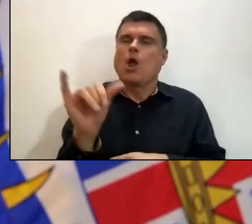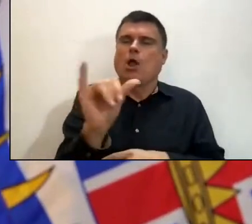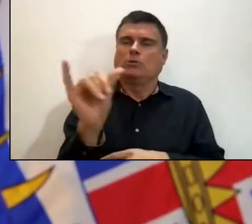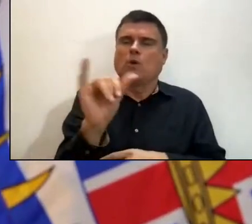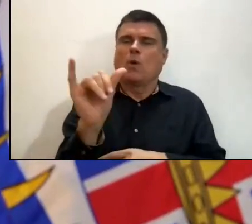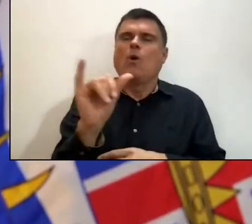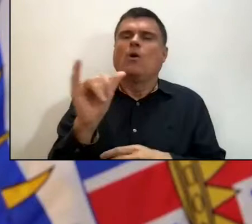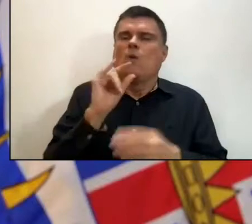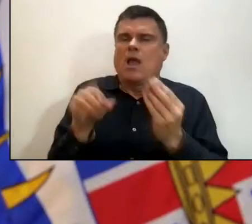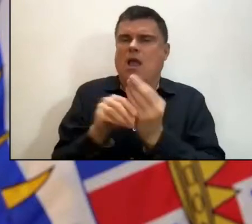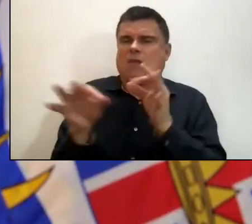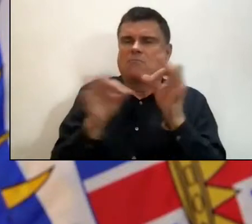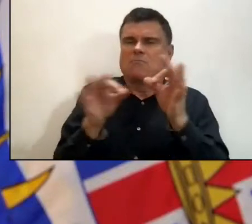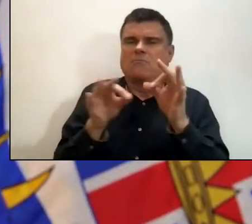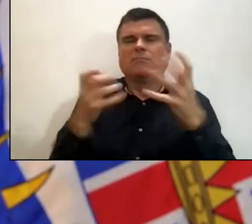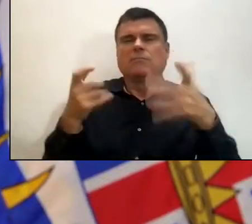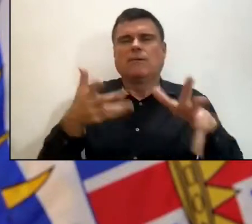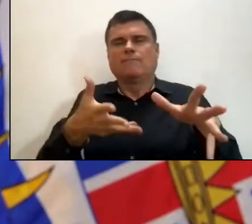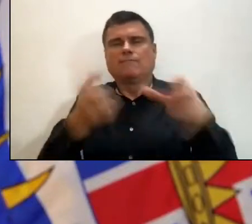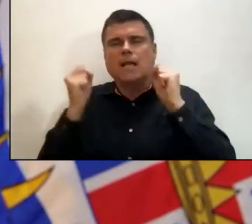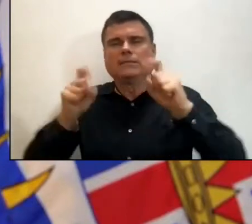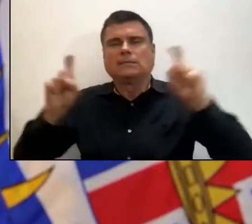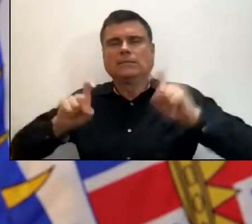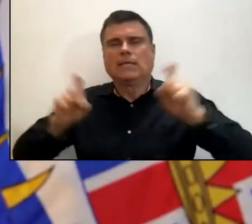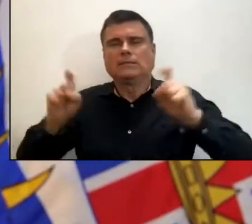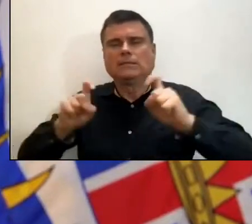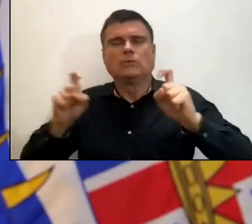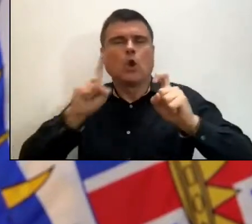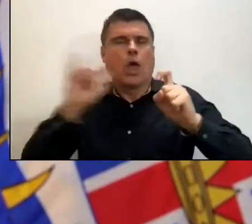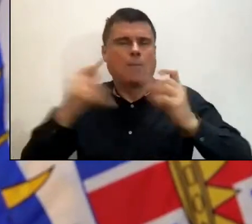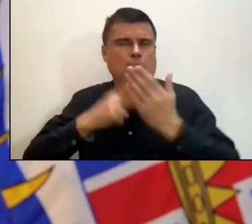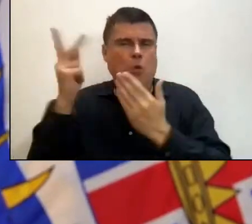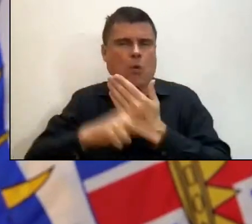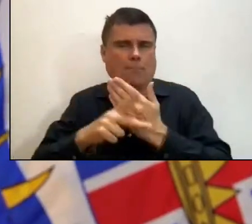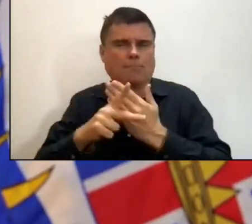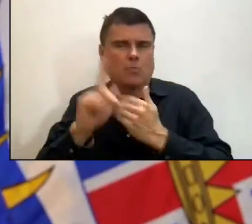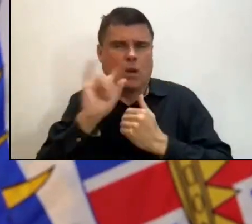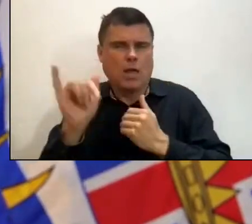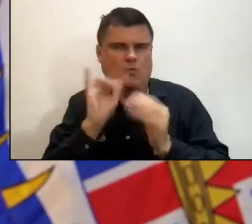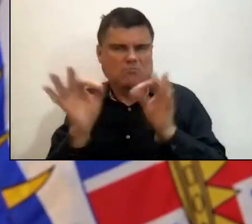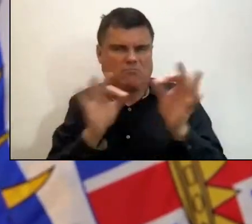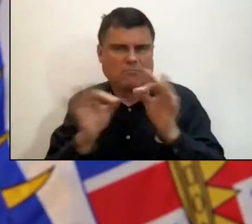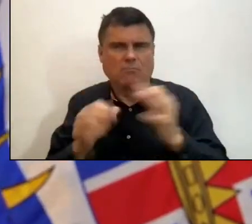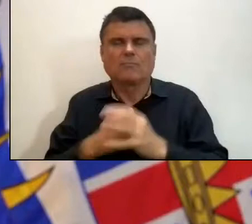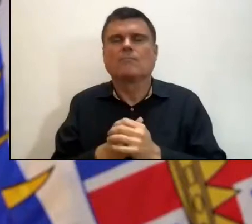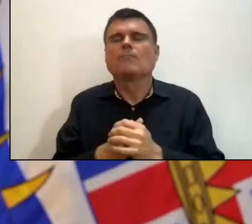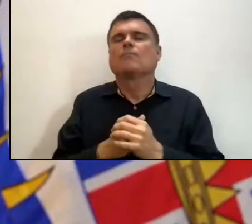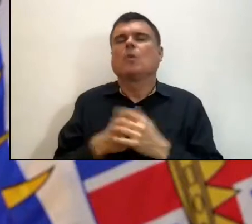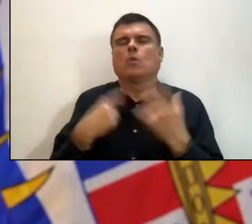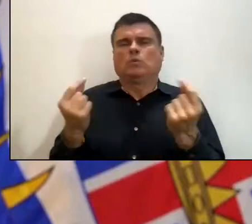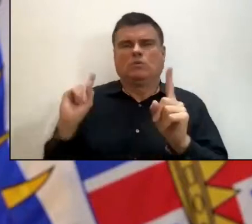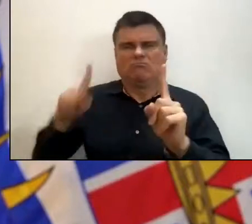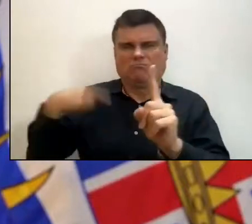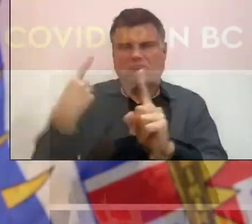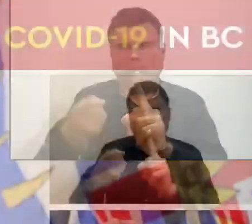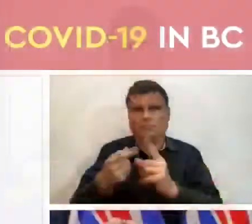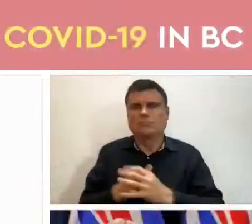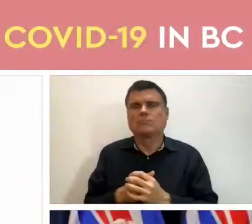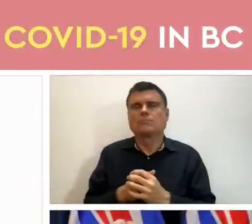are doing here in British Columbia now and we will talk about our updated measures in